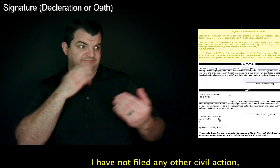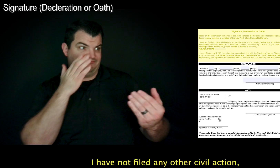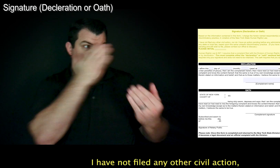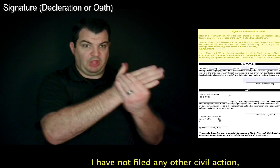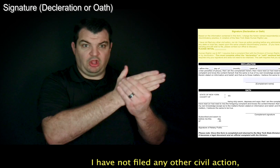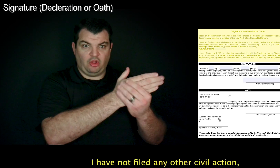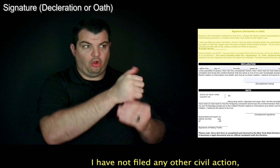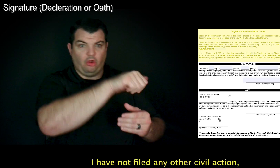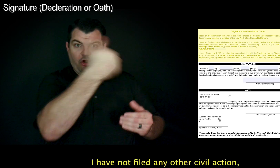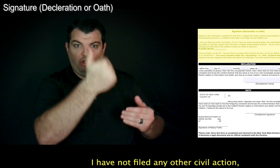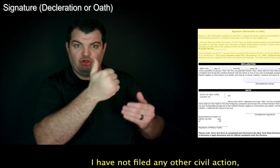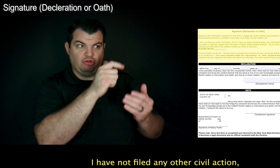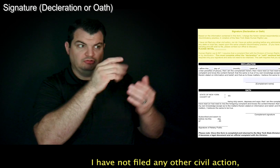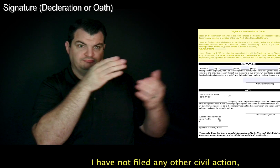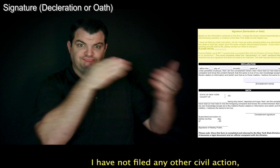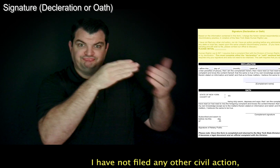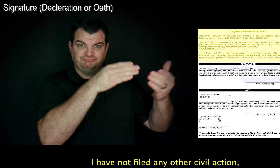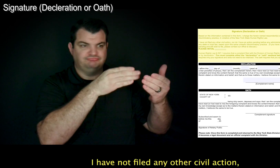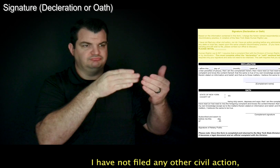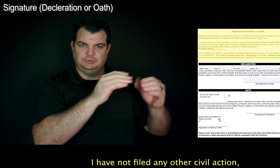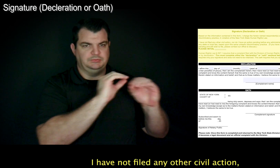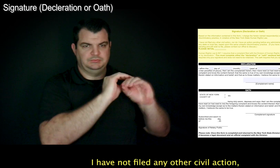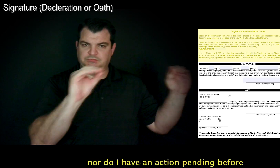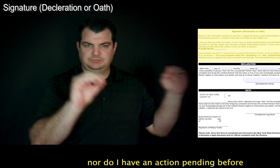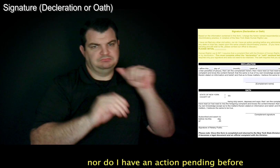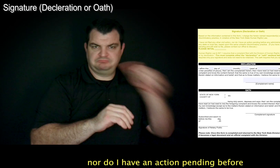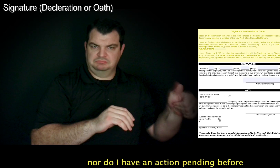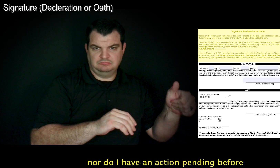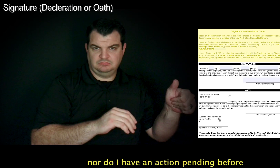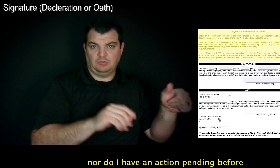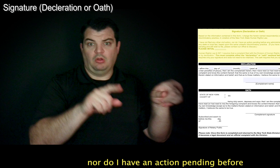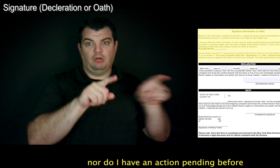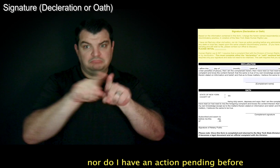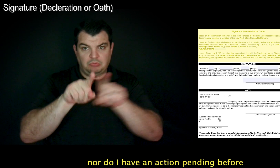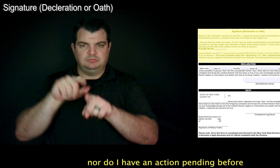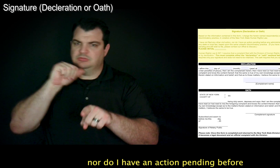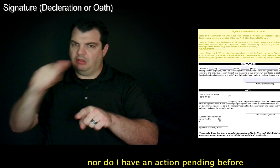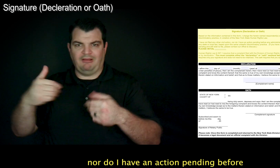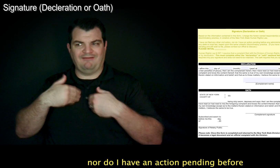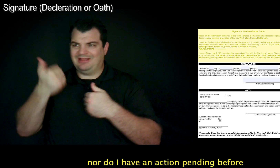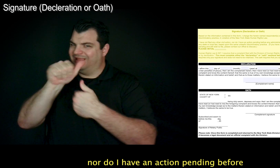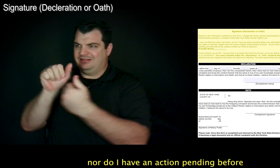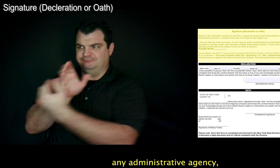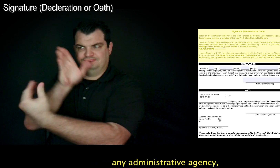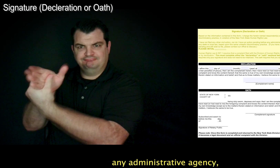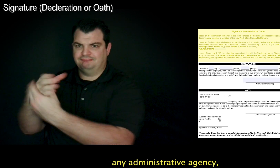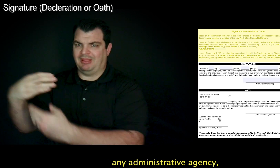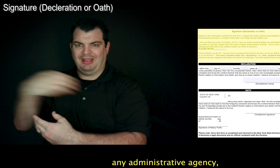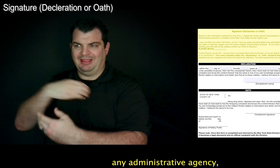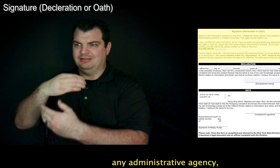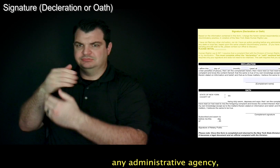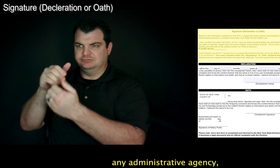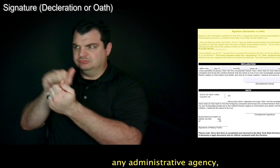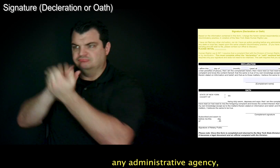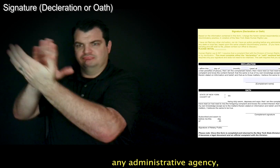I have not filed any other civil action, nor do I have an action pending before any administrative agency,